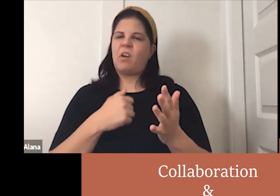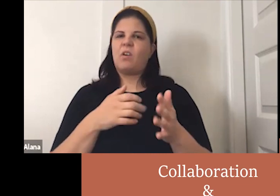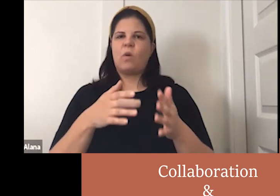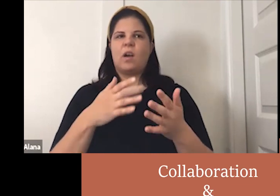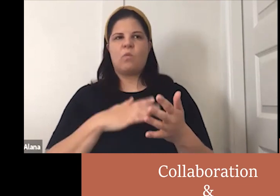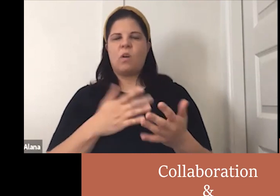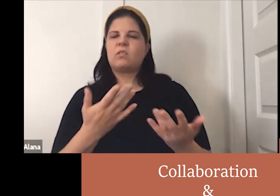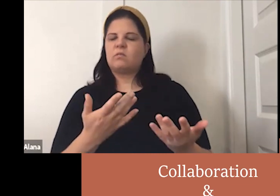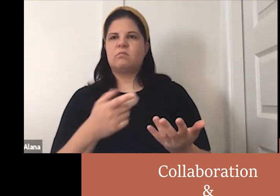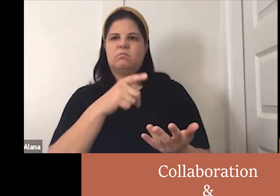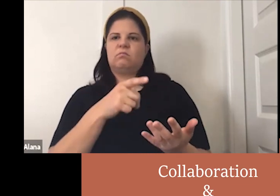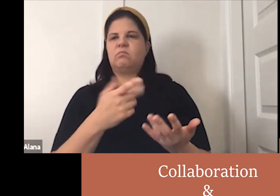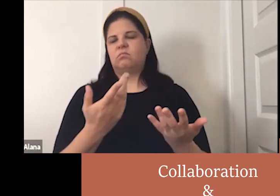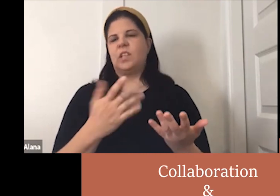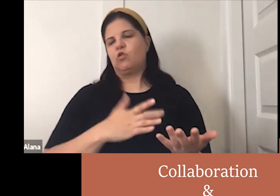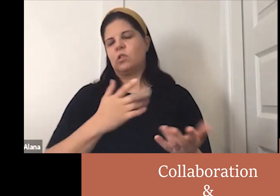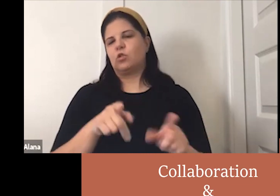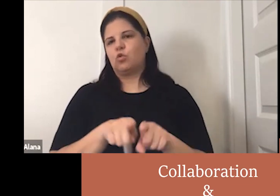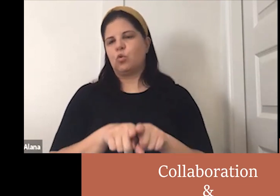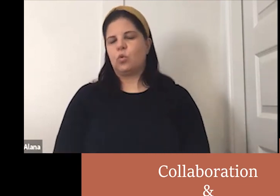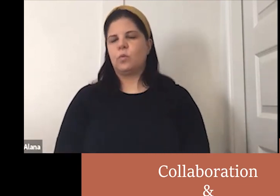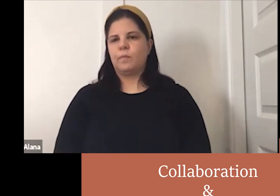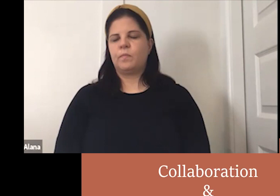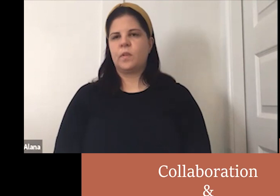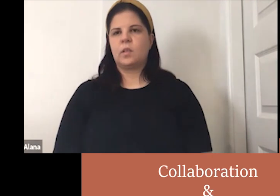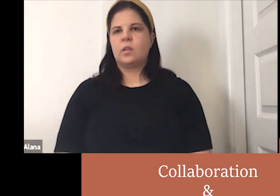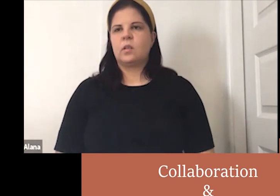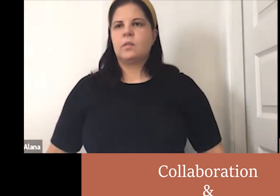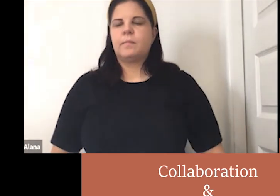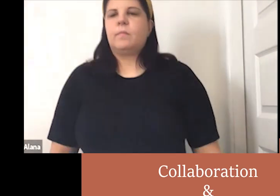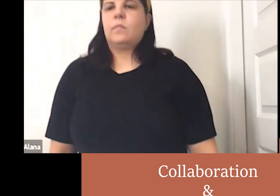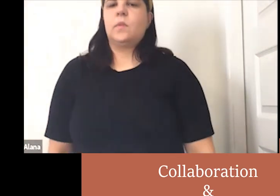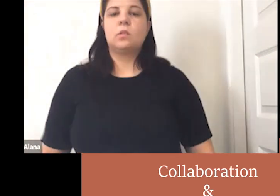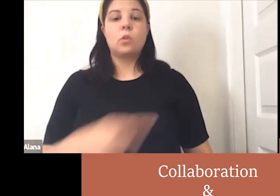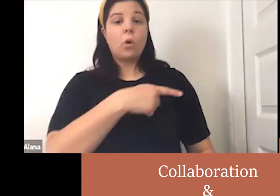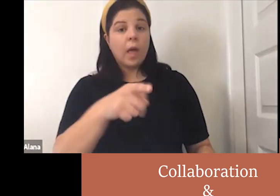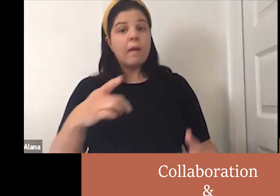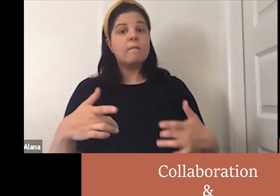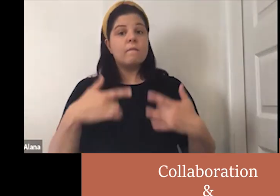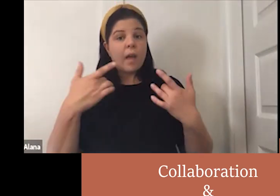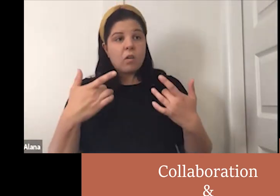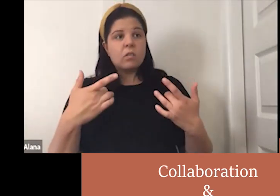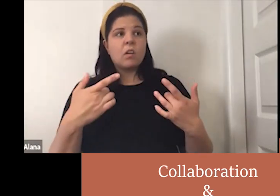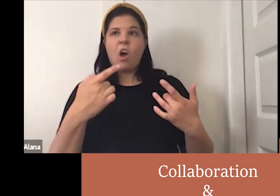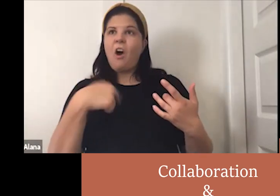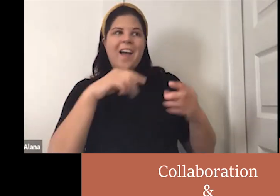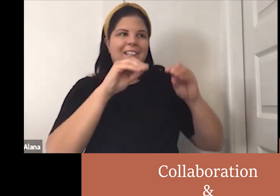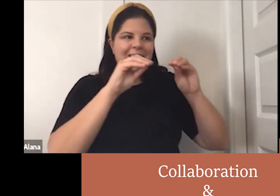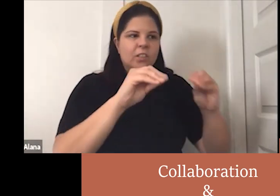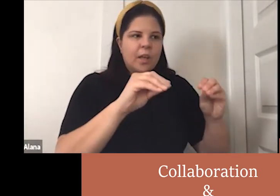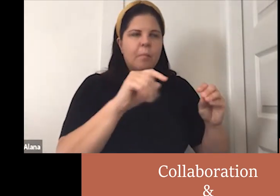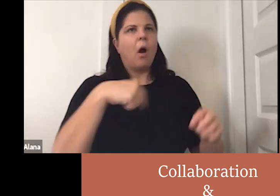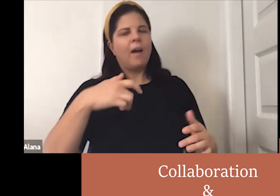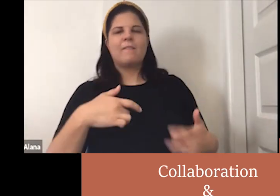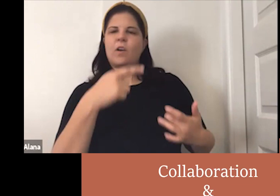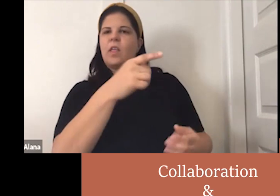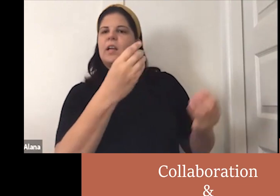And so for them they considered that they were learning as much from me about disability